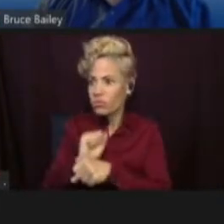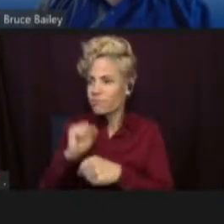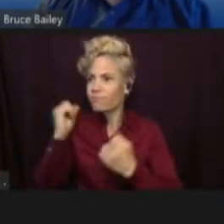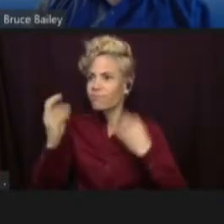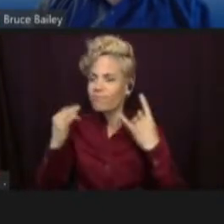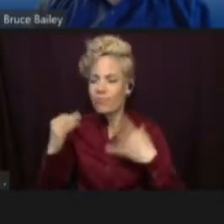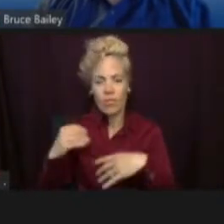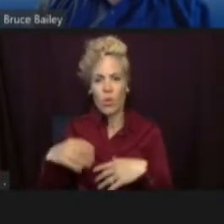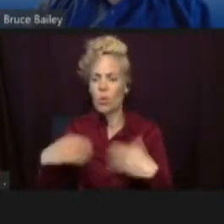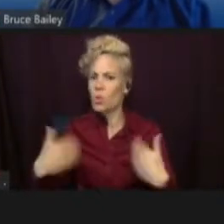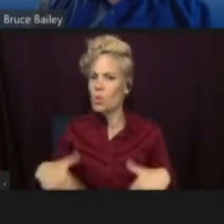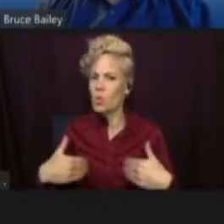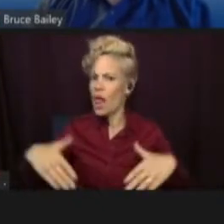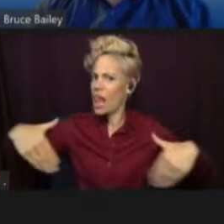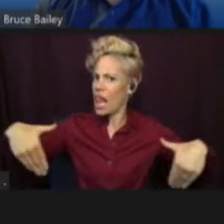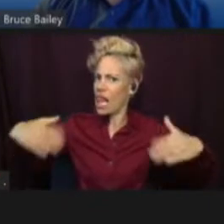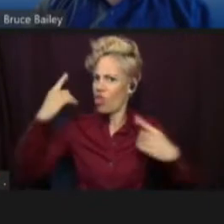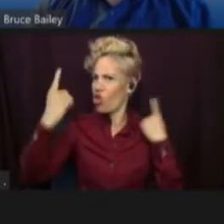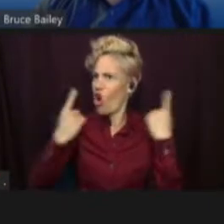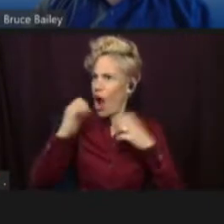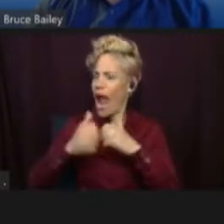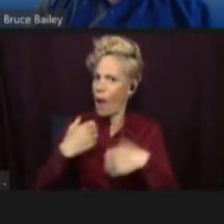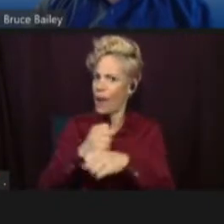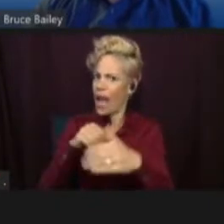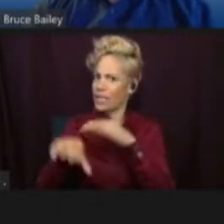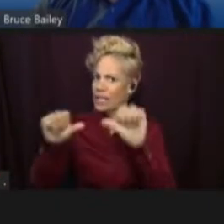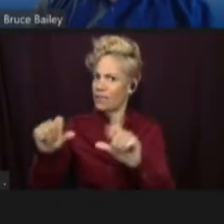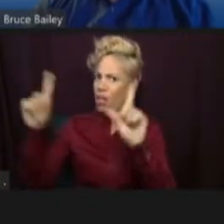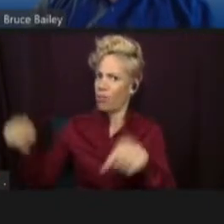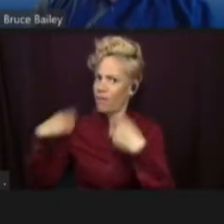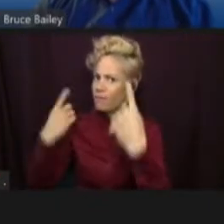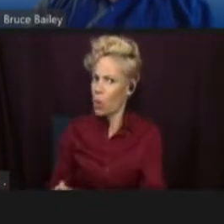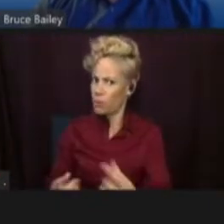Now, moving on from the communications issue. So let's move to the next slide.